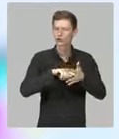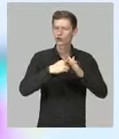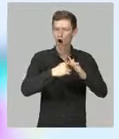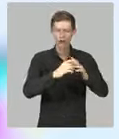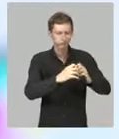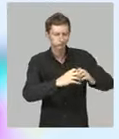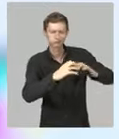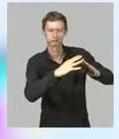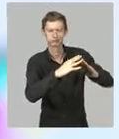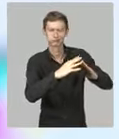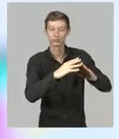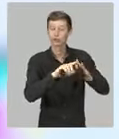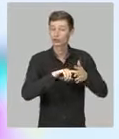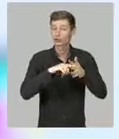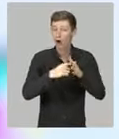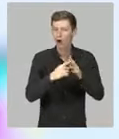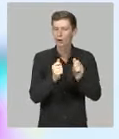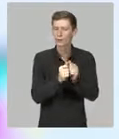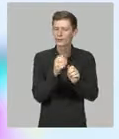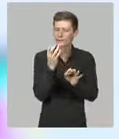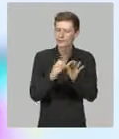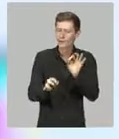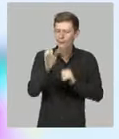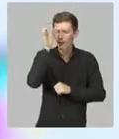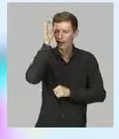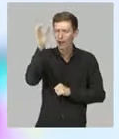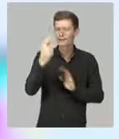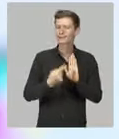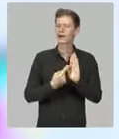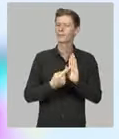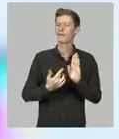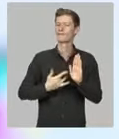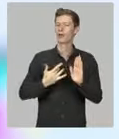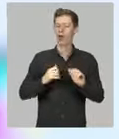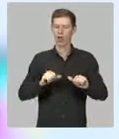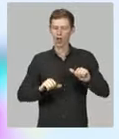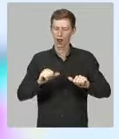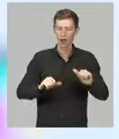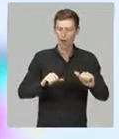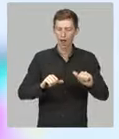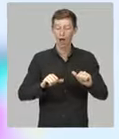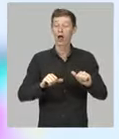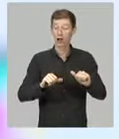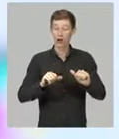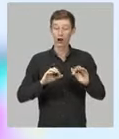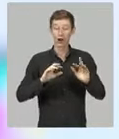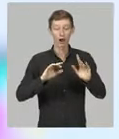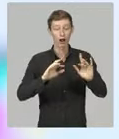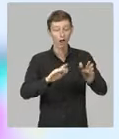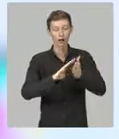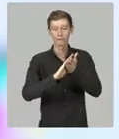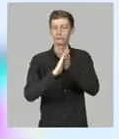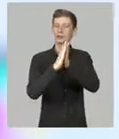SEEN. WHAT STOOD OUT TO ME IS HOW THEY SPOKE ABOUT WHERE THEY GOT